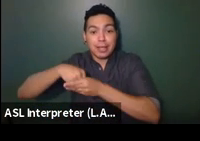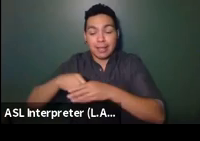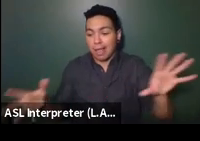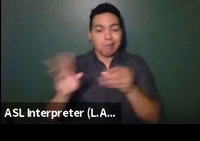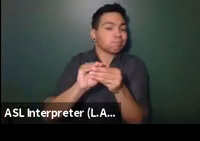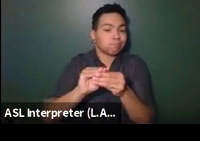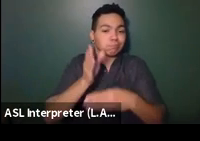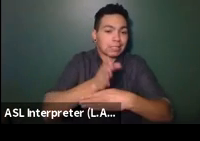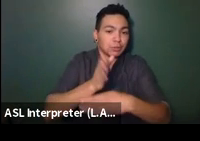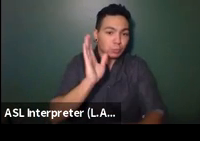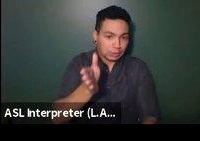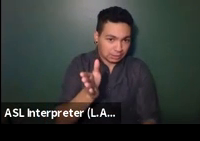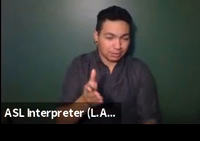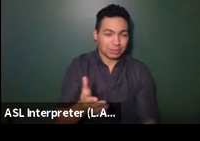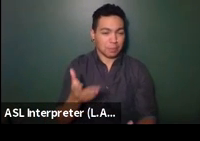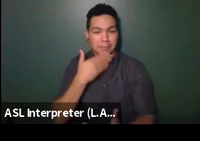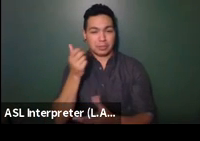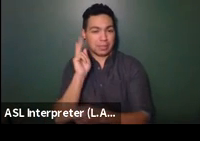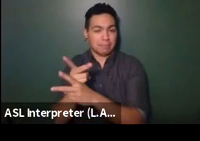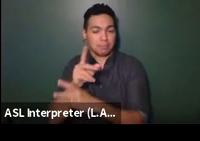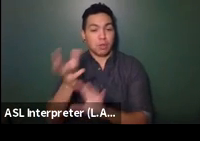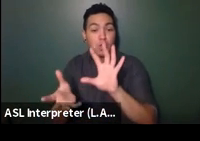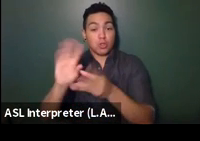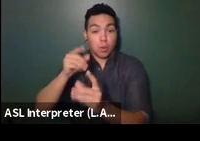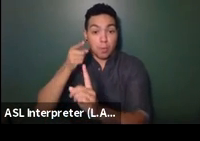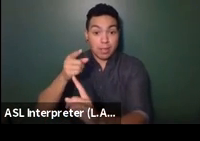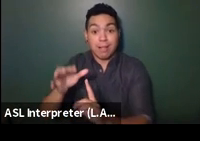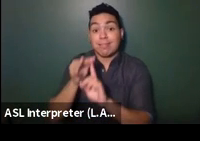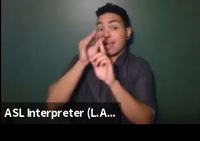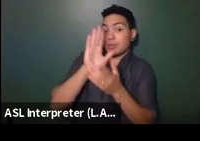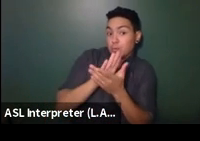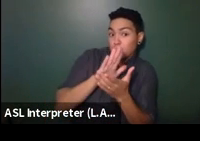ESD 189 - Amy Colburn: You probably want to keep it on total points, unless your district or school has decided on a different method.